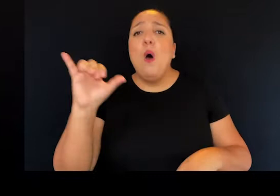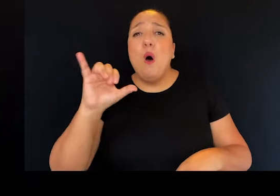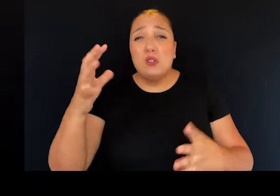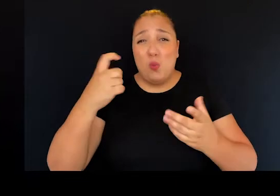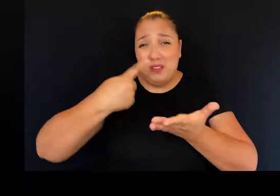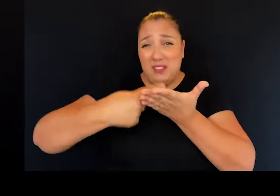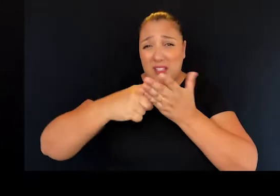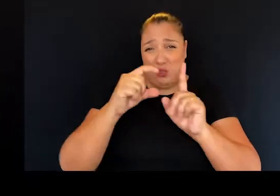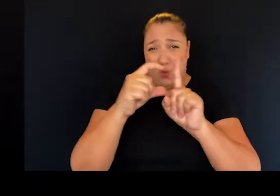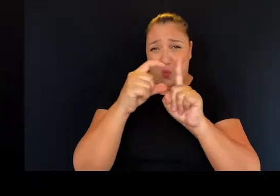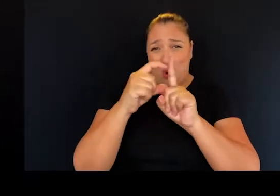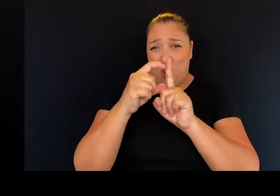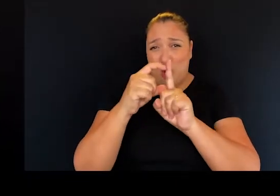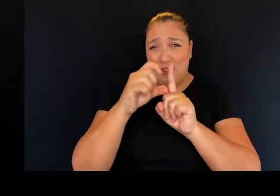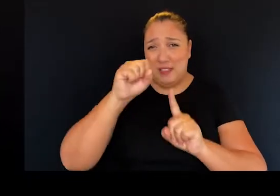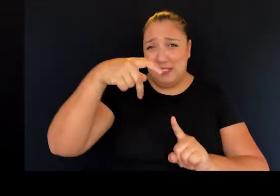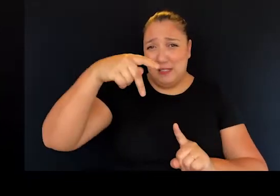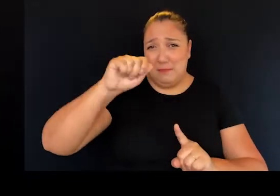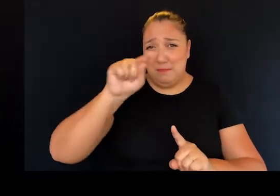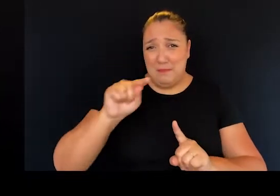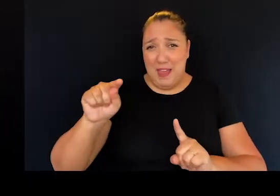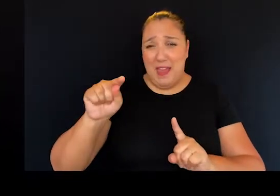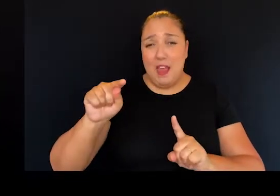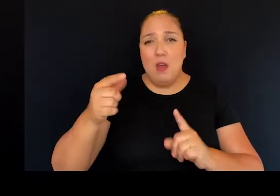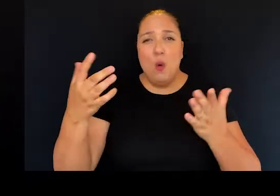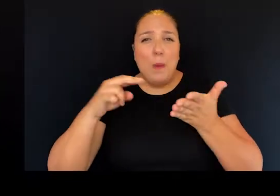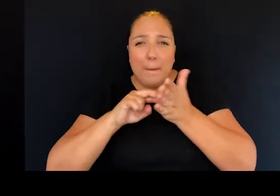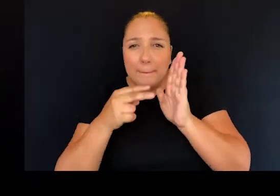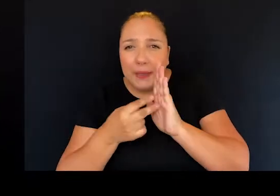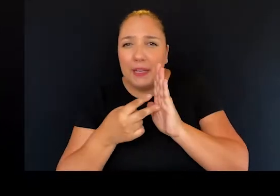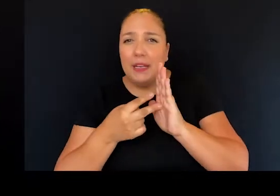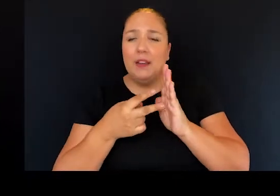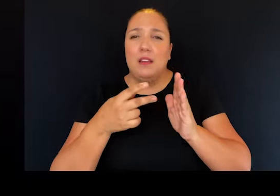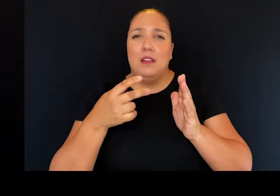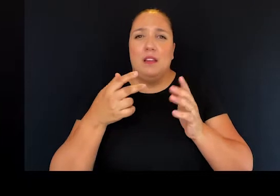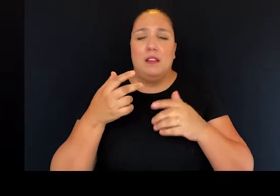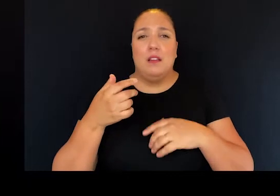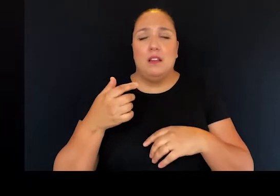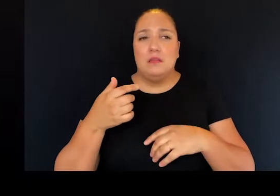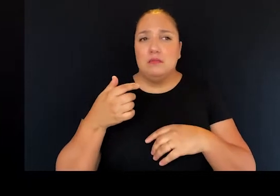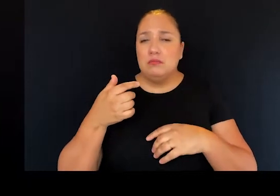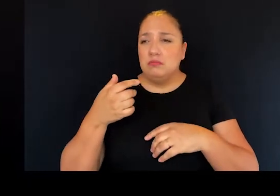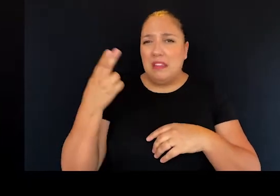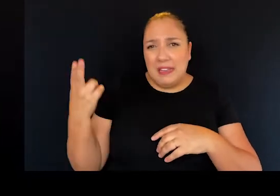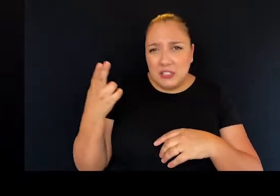of the word itself and the negative meanings it contains regarding the disability community. And Erica, if you wanna start?